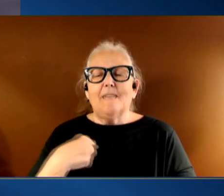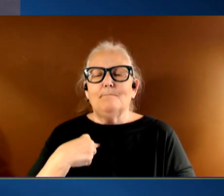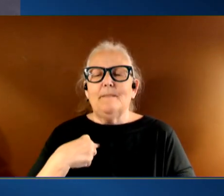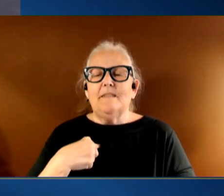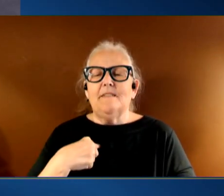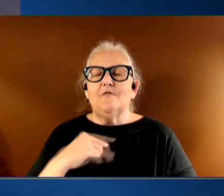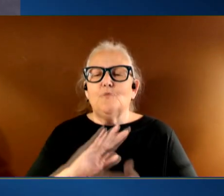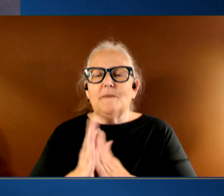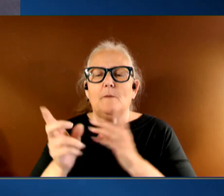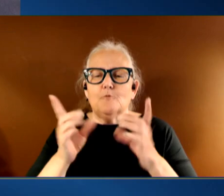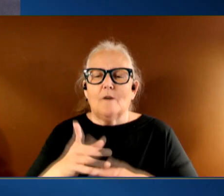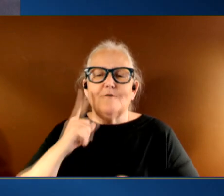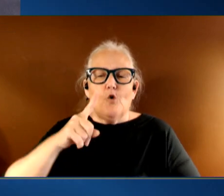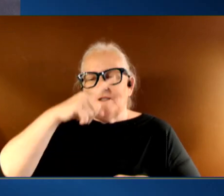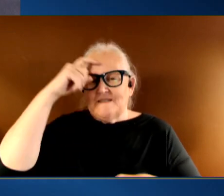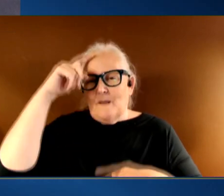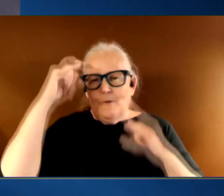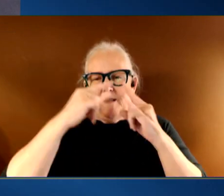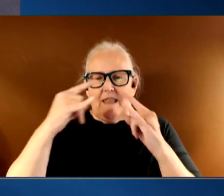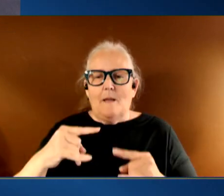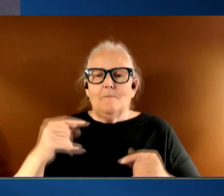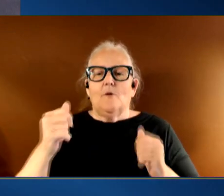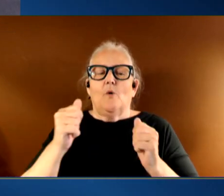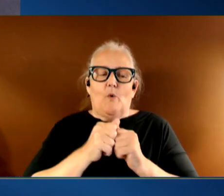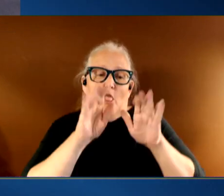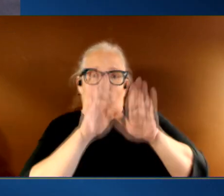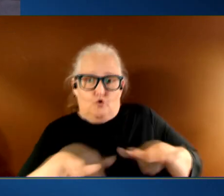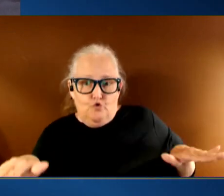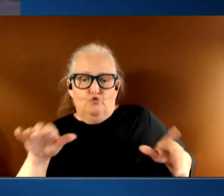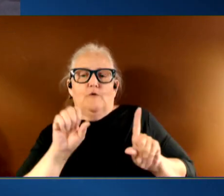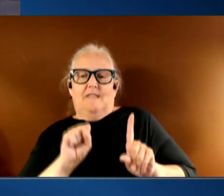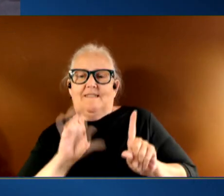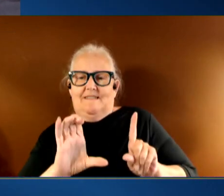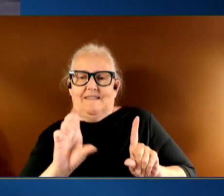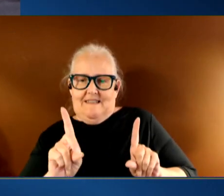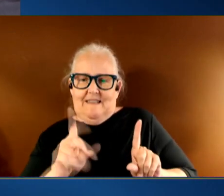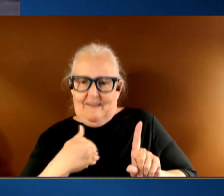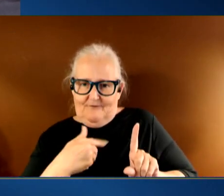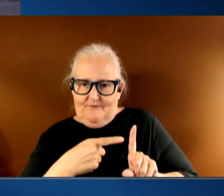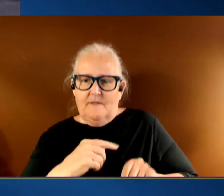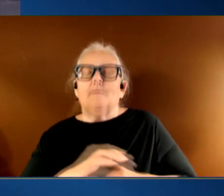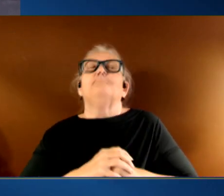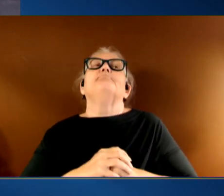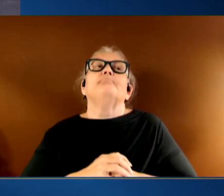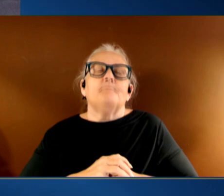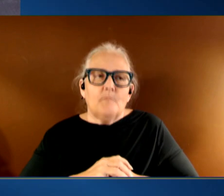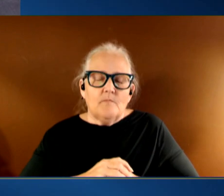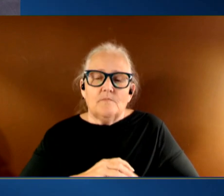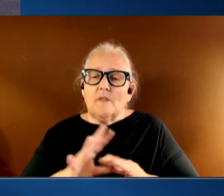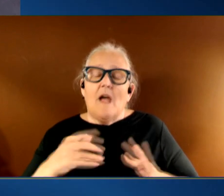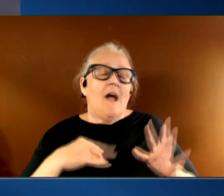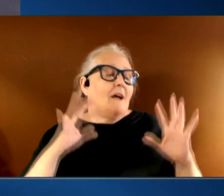camp for the kids with sickle cell disease, and I fell in love with them. They were the